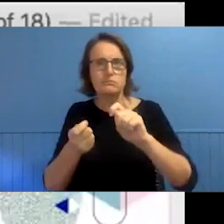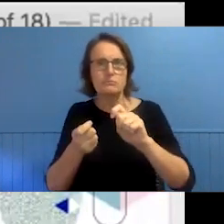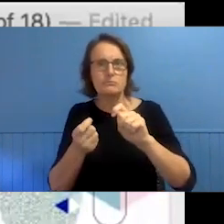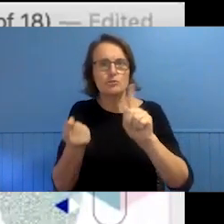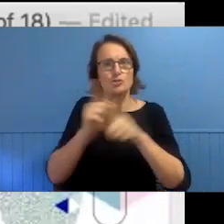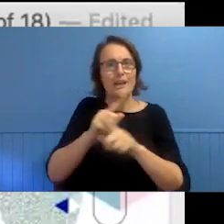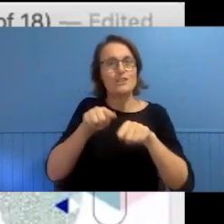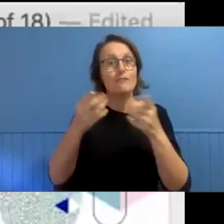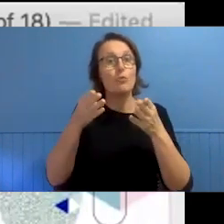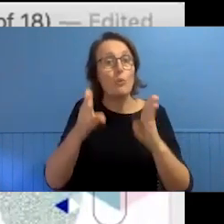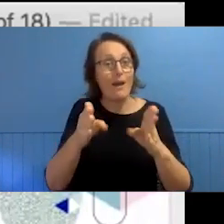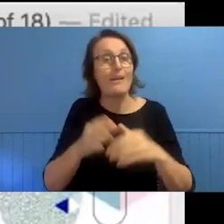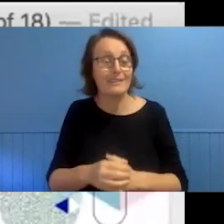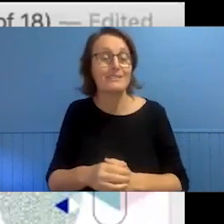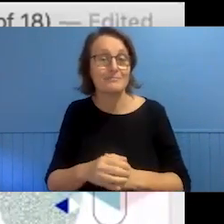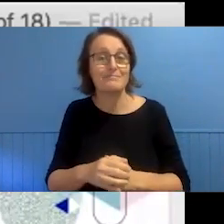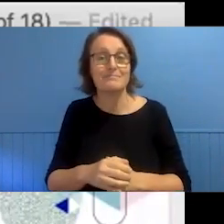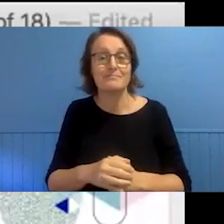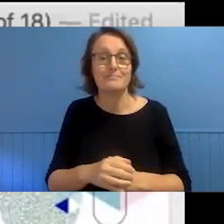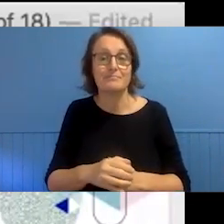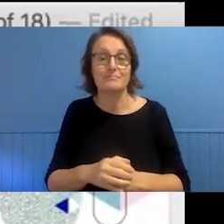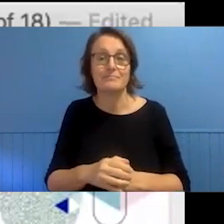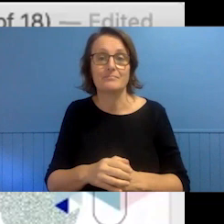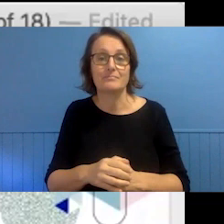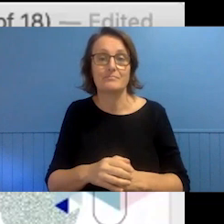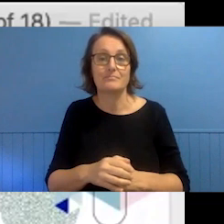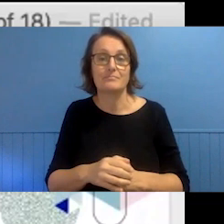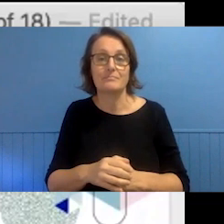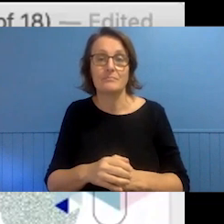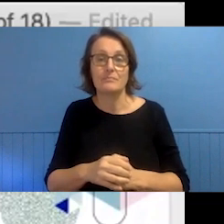something that will have a big bang. You might want to try and start